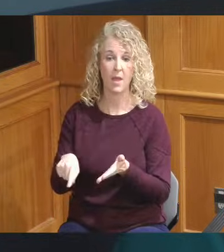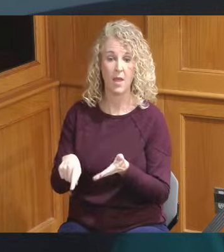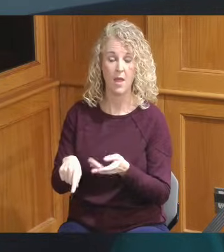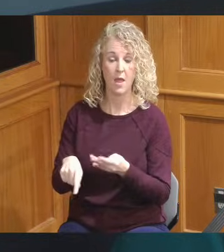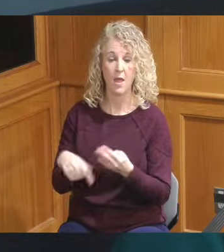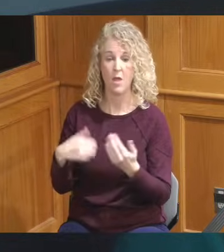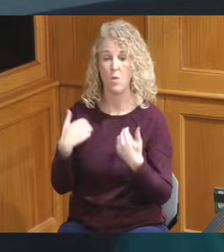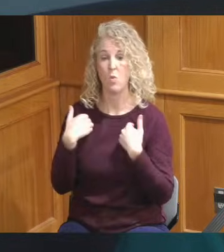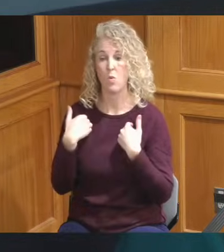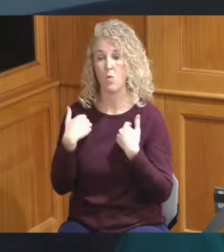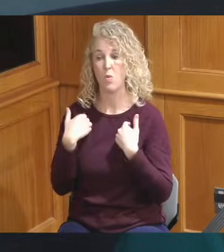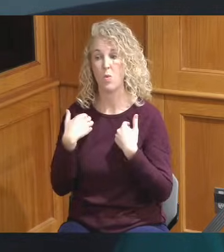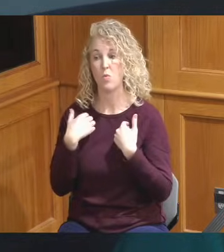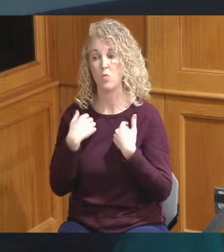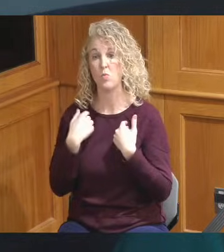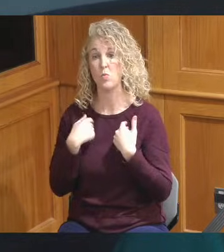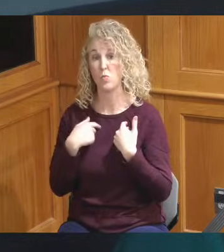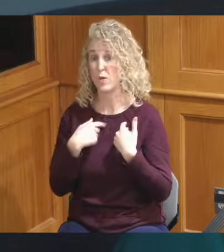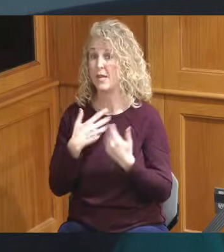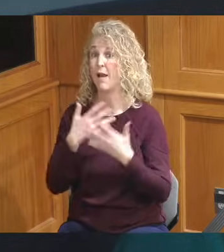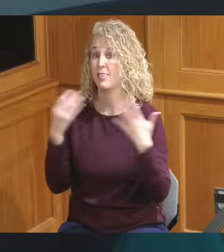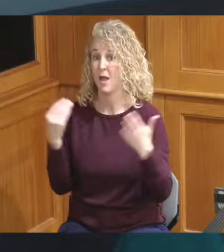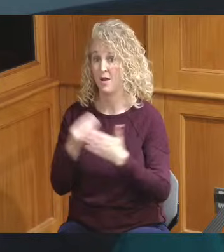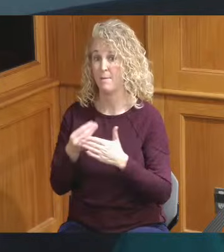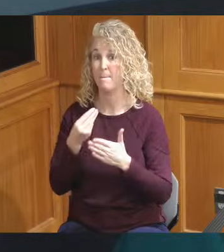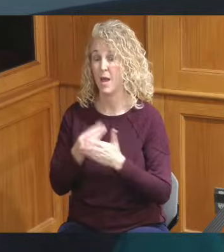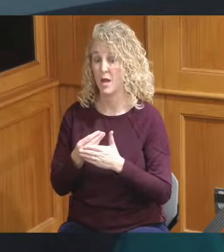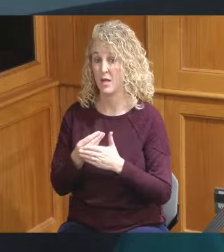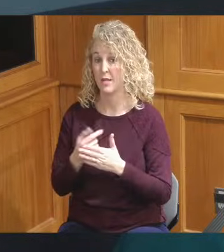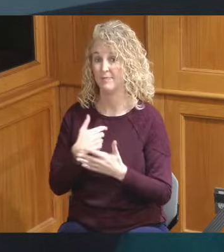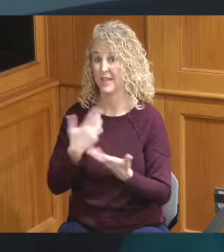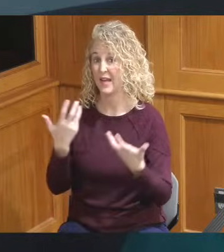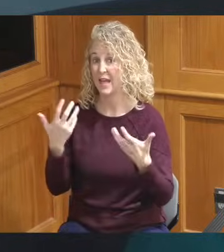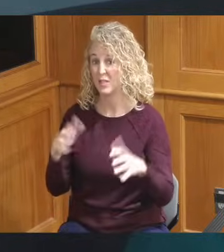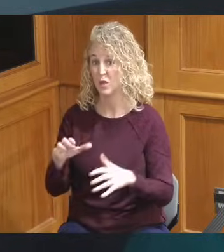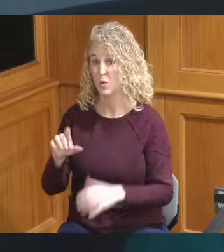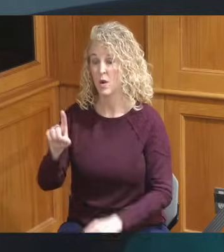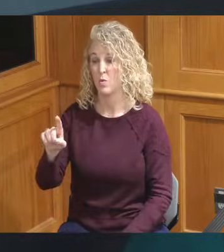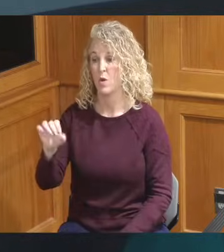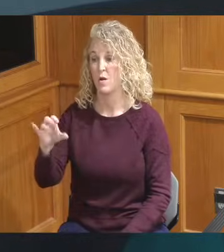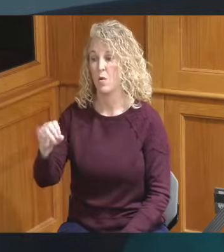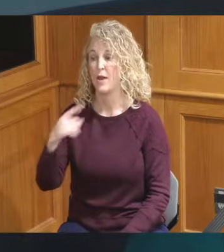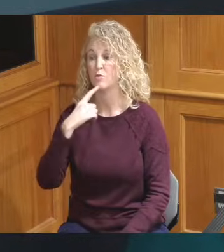space we're putting a lot of money in and what I don't want is one Ohio come in and say hey we're